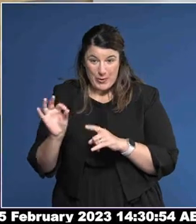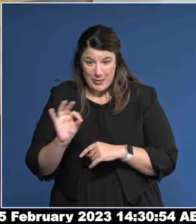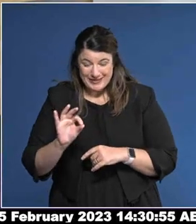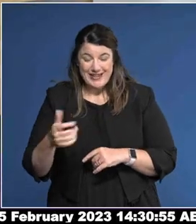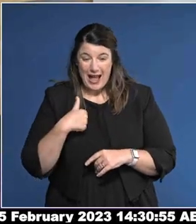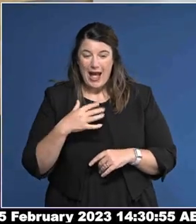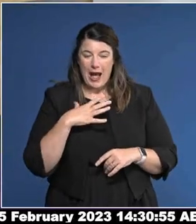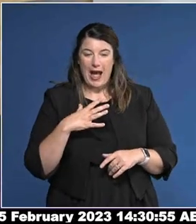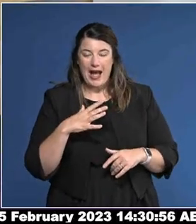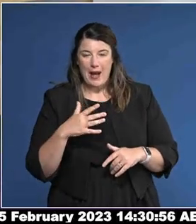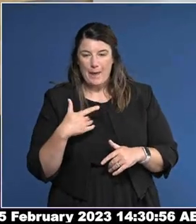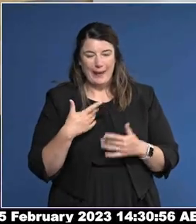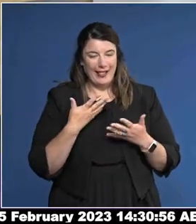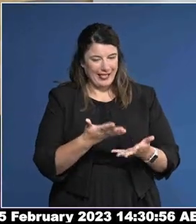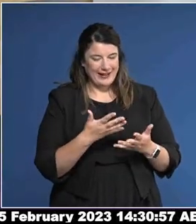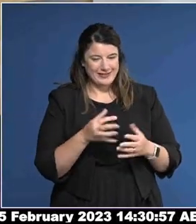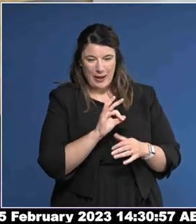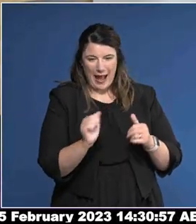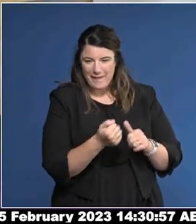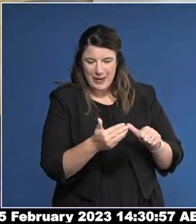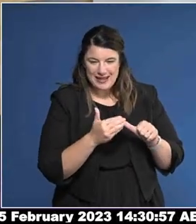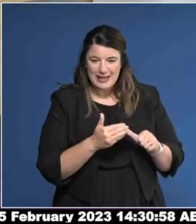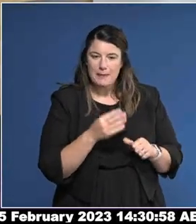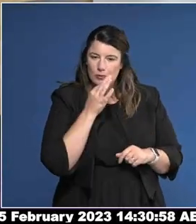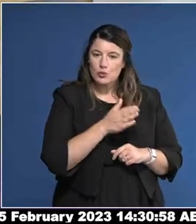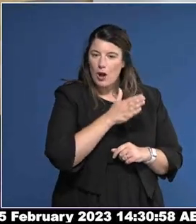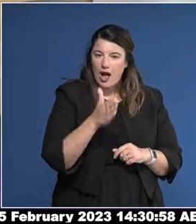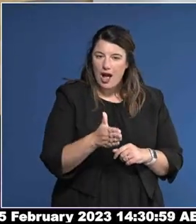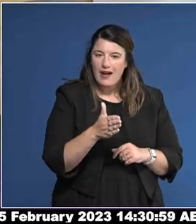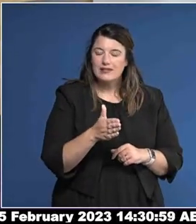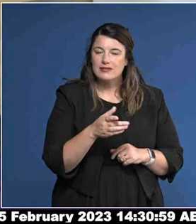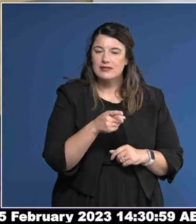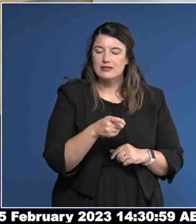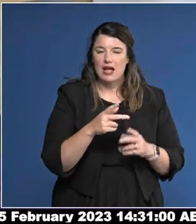But, Ms Dean, is that something you want to address? Absolutely.